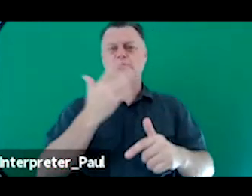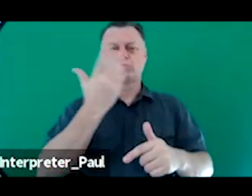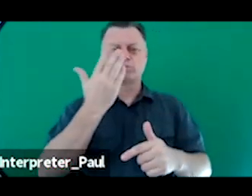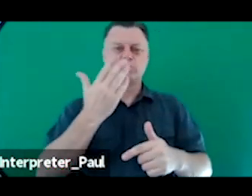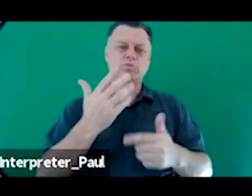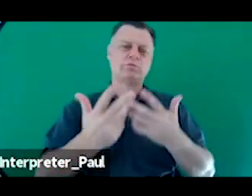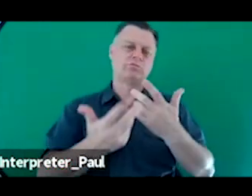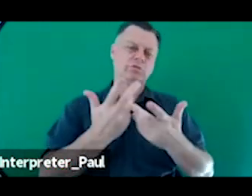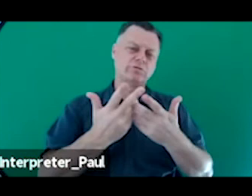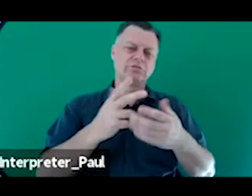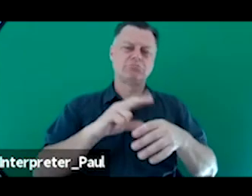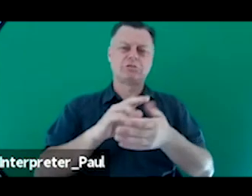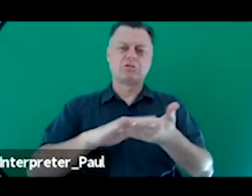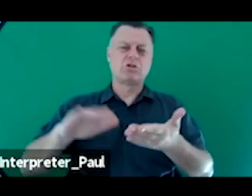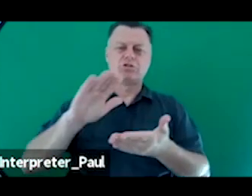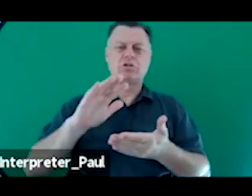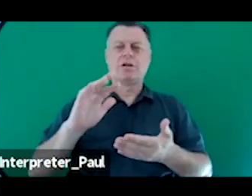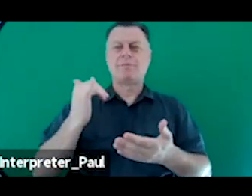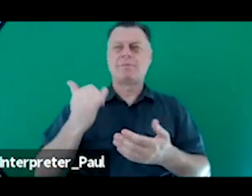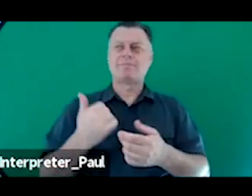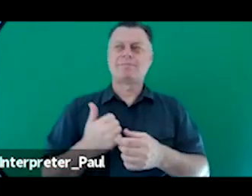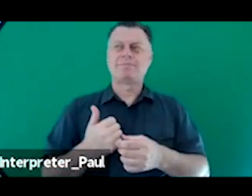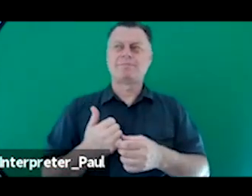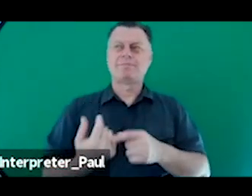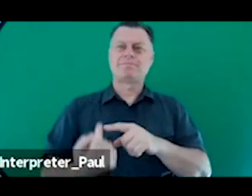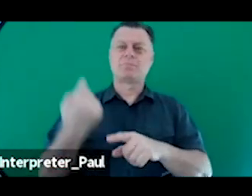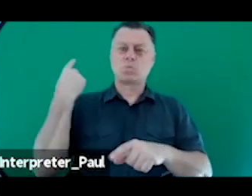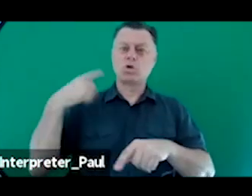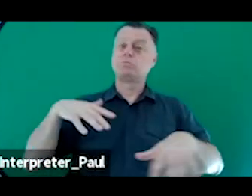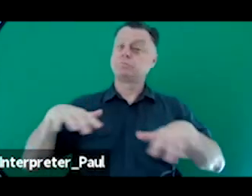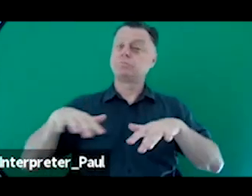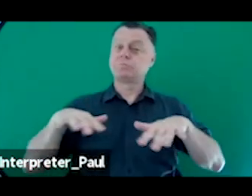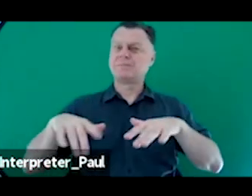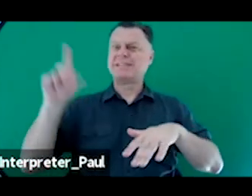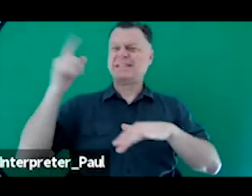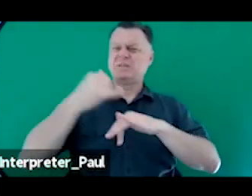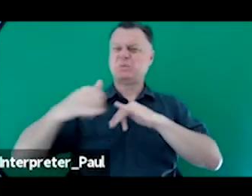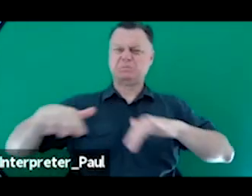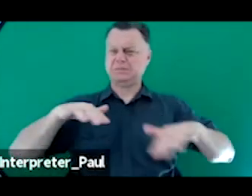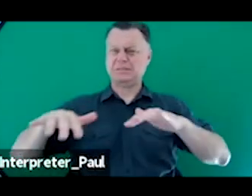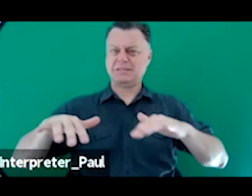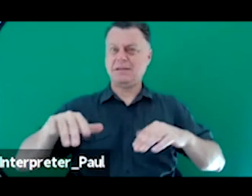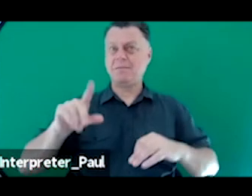we didn't -- we might not have been as busy as now years ago, but that's actually a good sign.